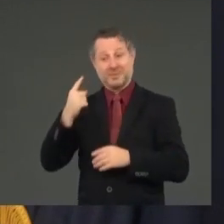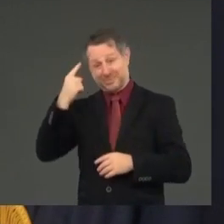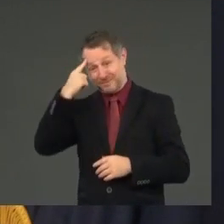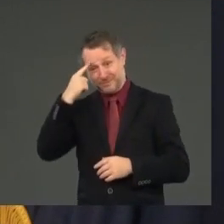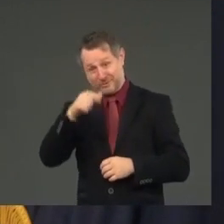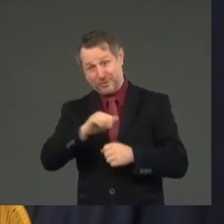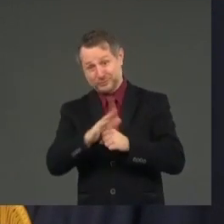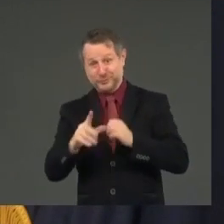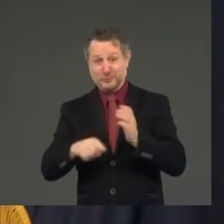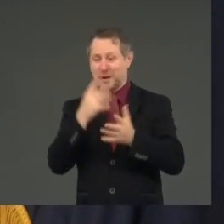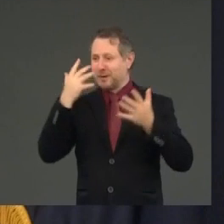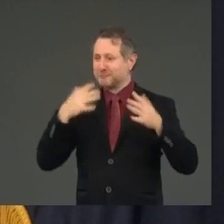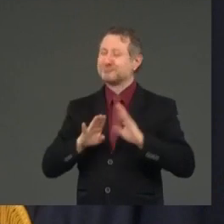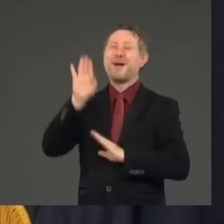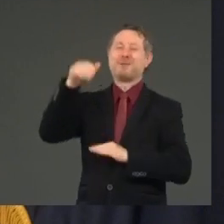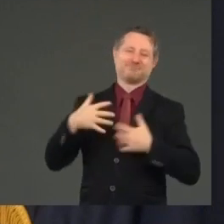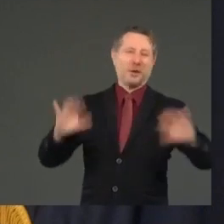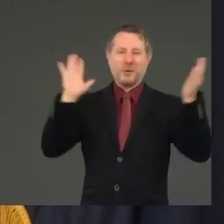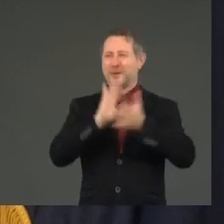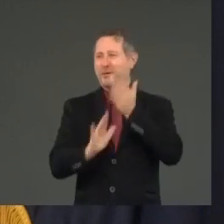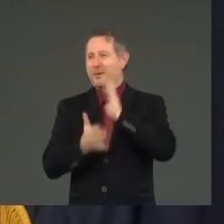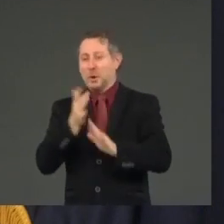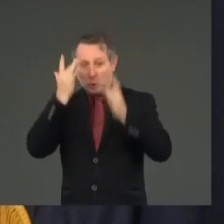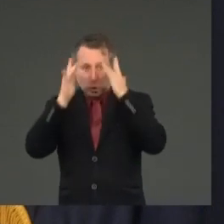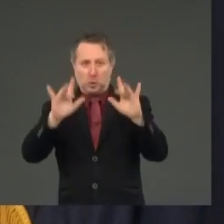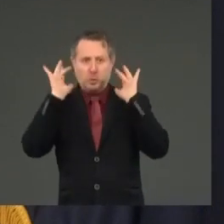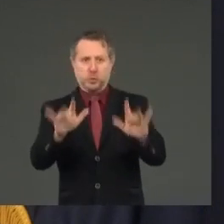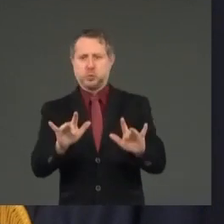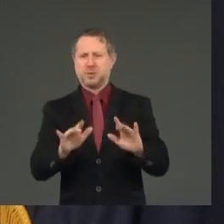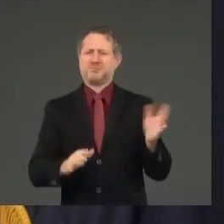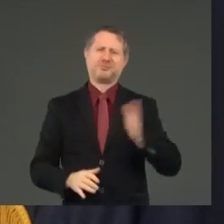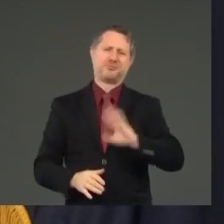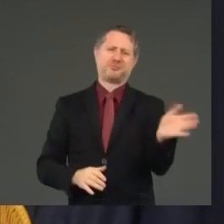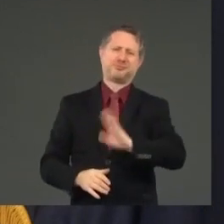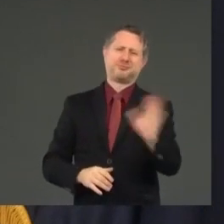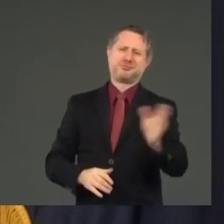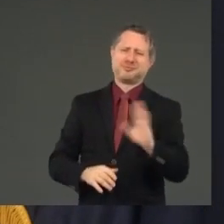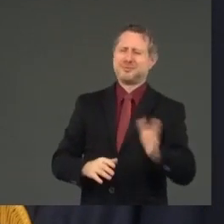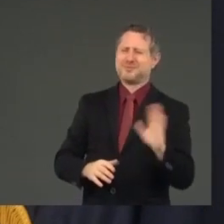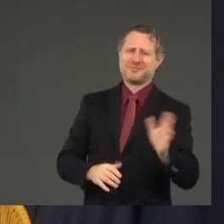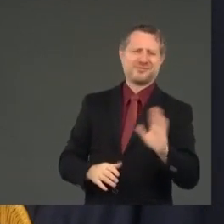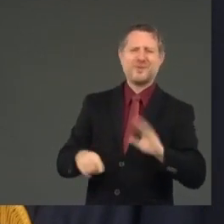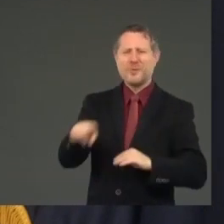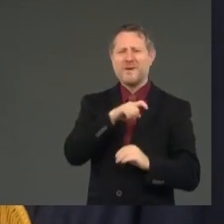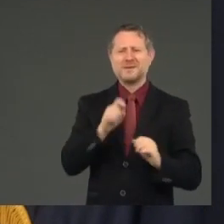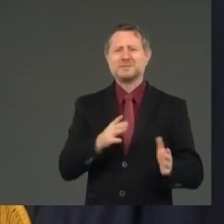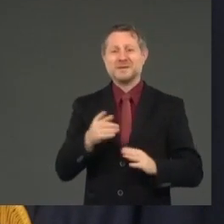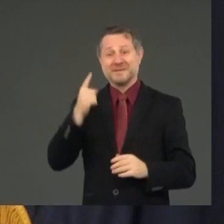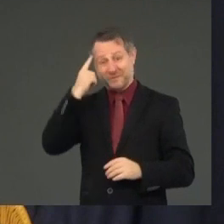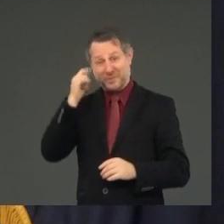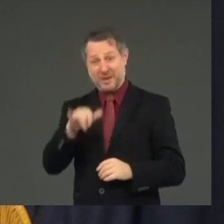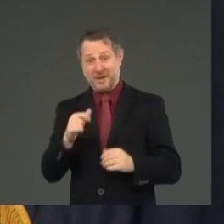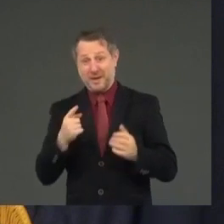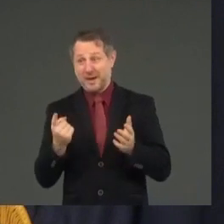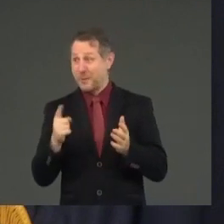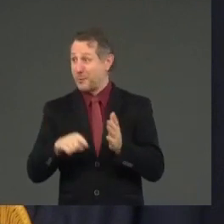IS, YOU BETTER BE PREPARED. IF YOU ASSUME THIS IS THE LAST